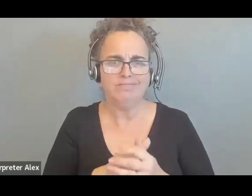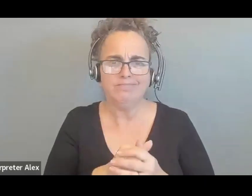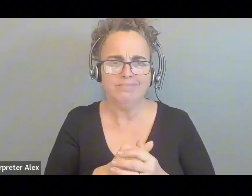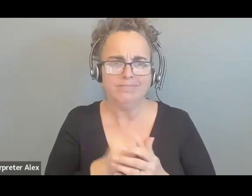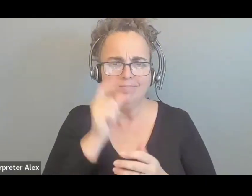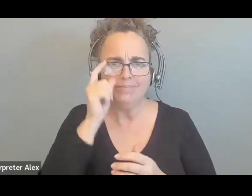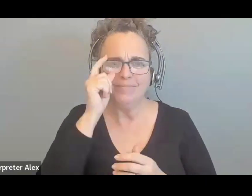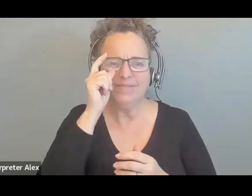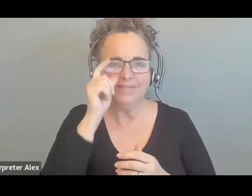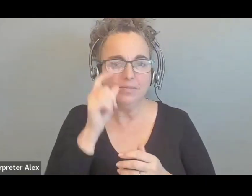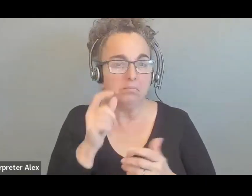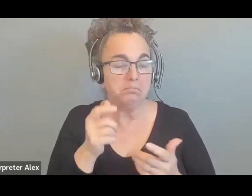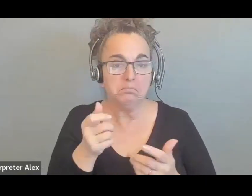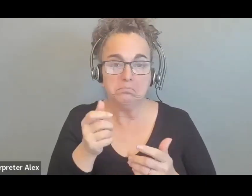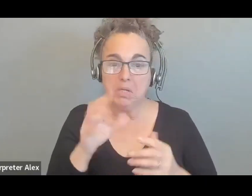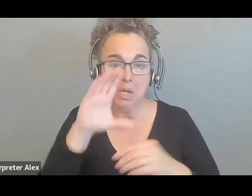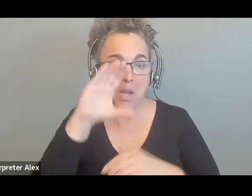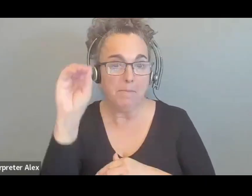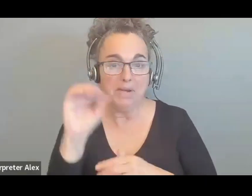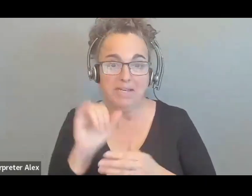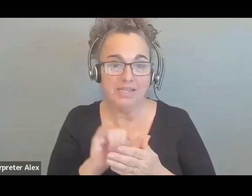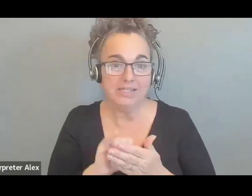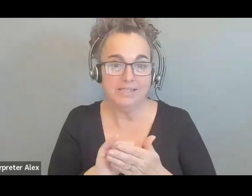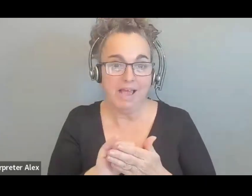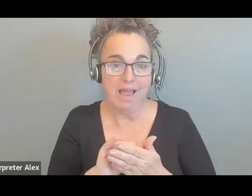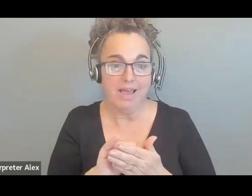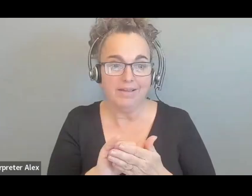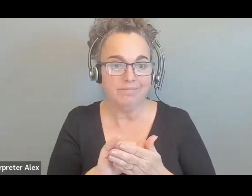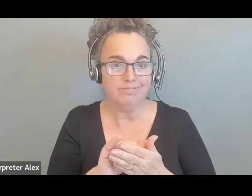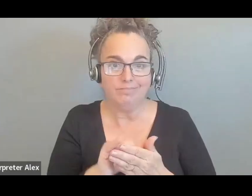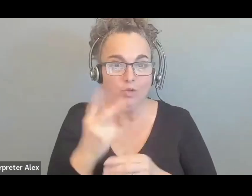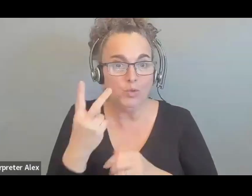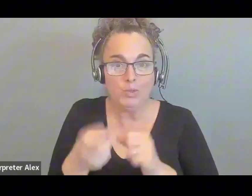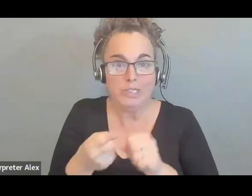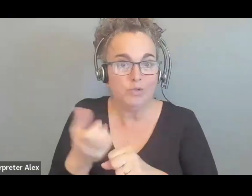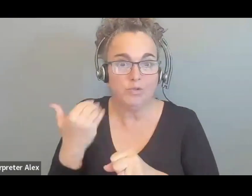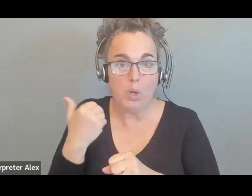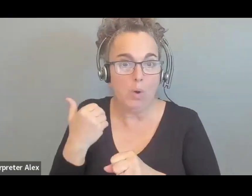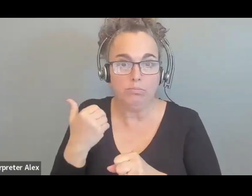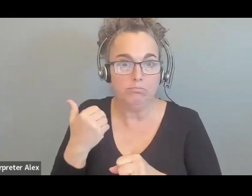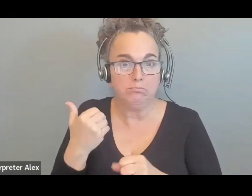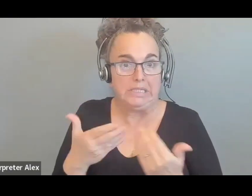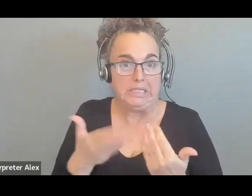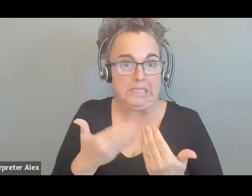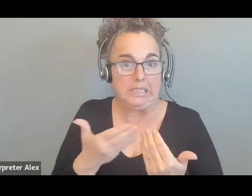to our accelerator like two years ago who you can just use their tools, you can build it yourself now, right?